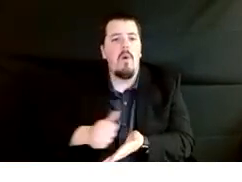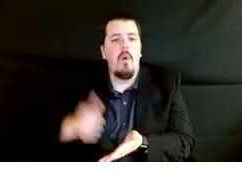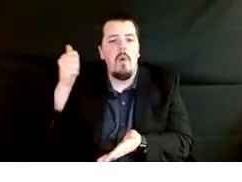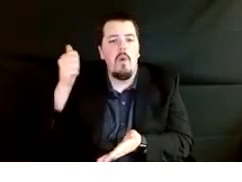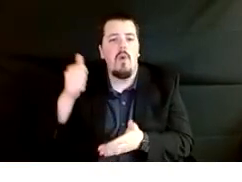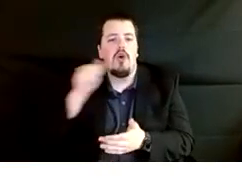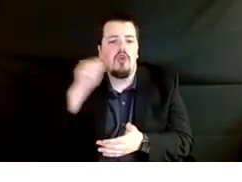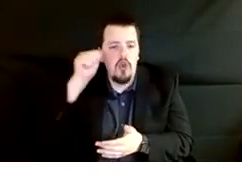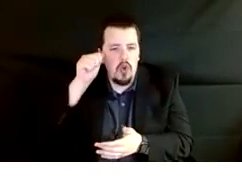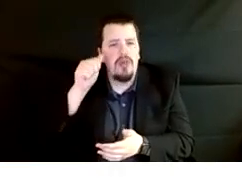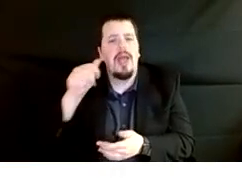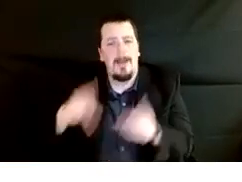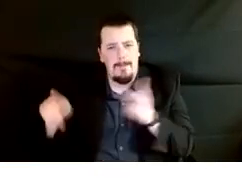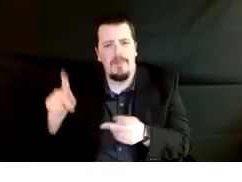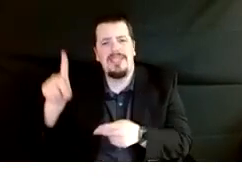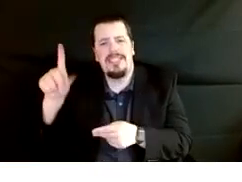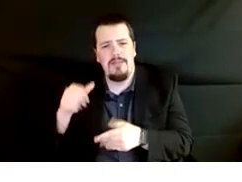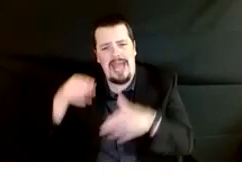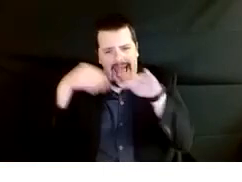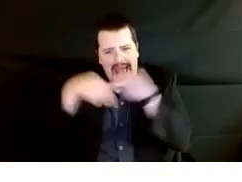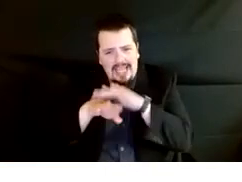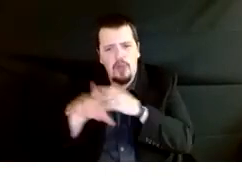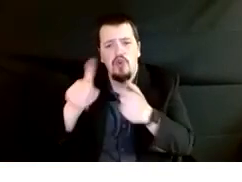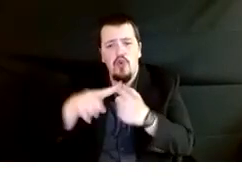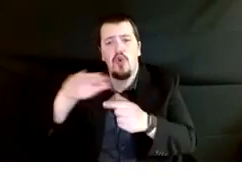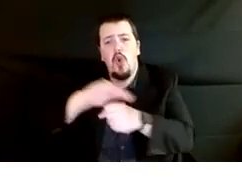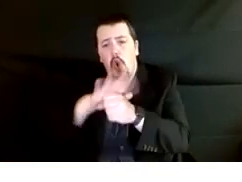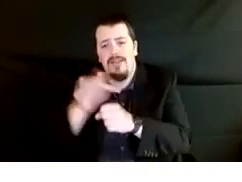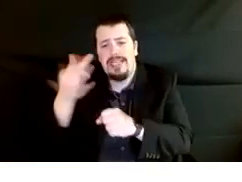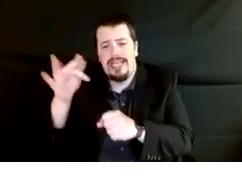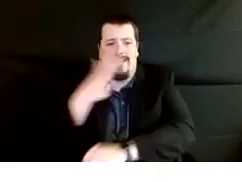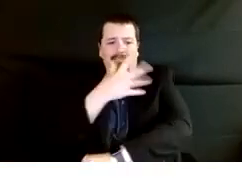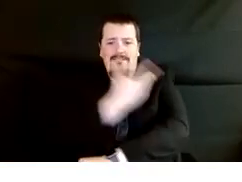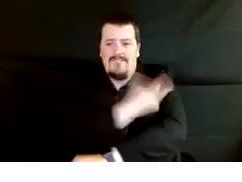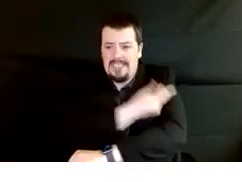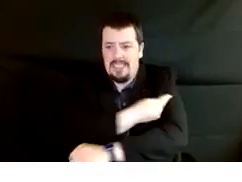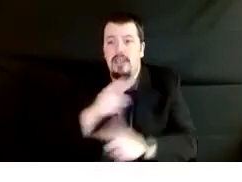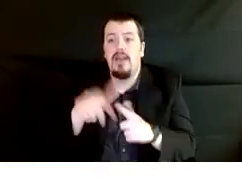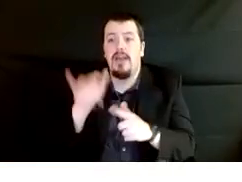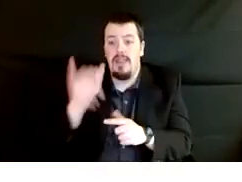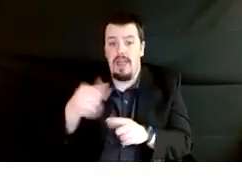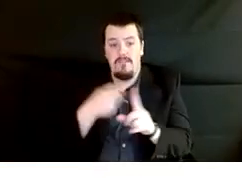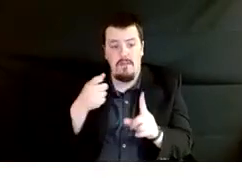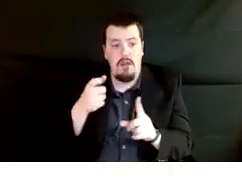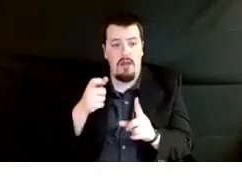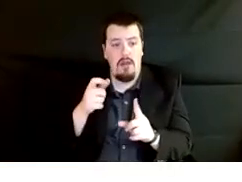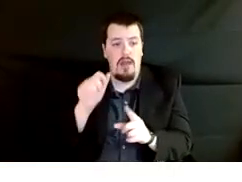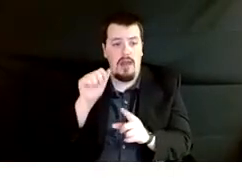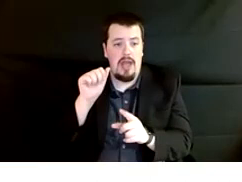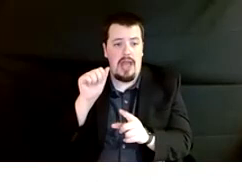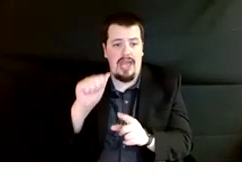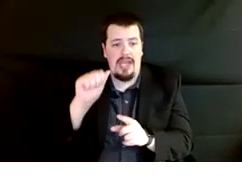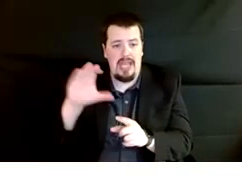with Disabilities Access COVID 19 Vaccines and that is from the Administration on Community Living.gov